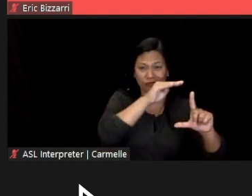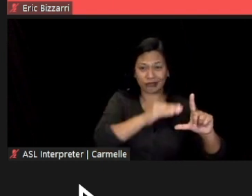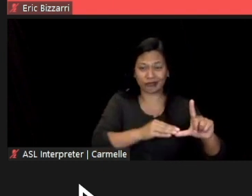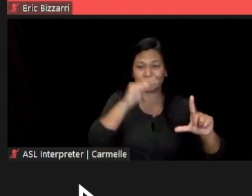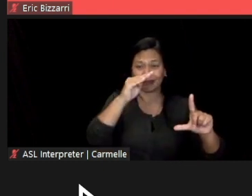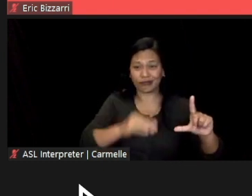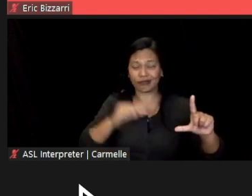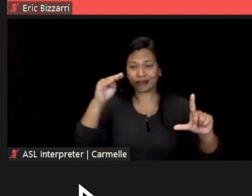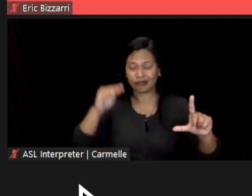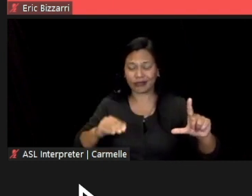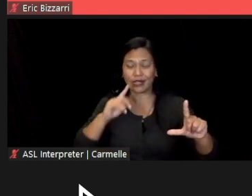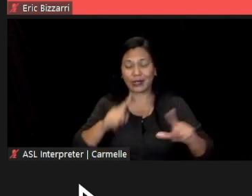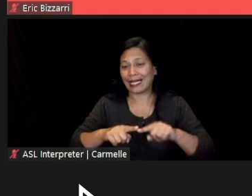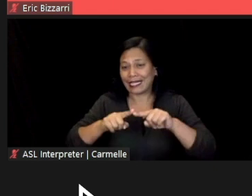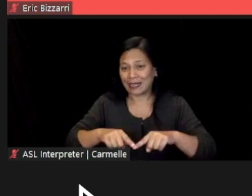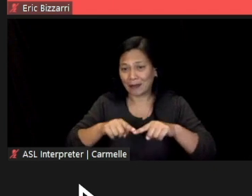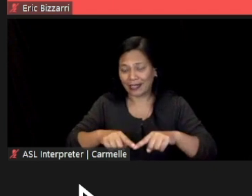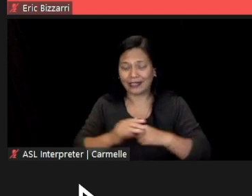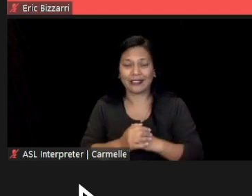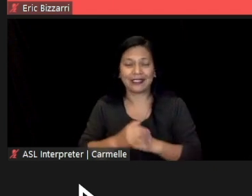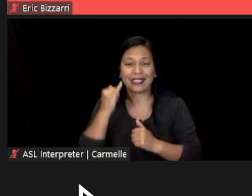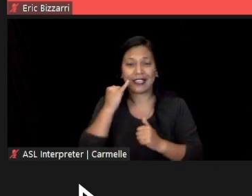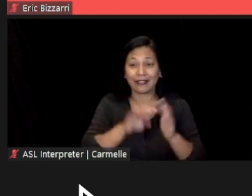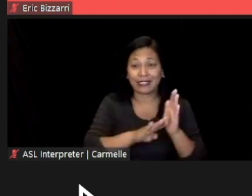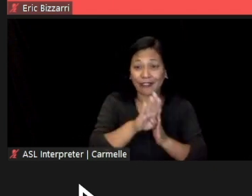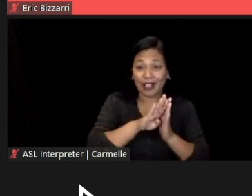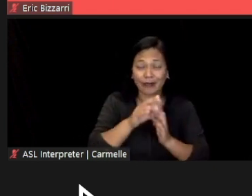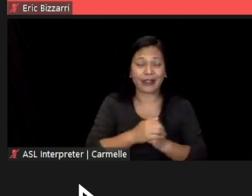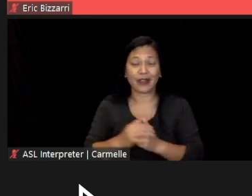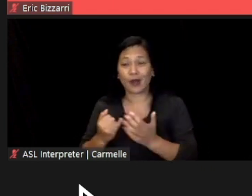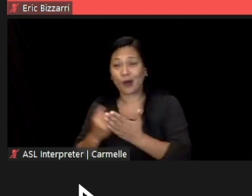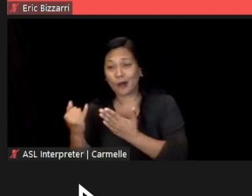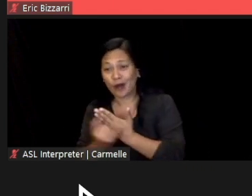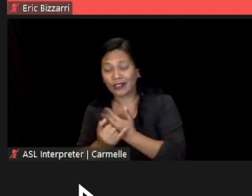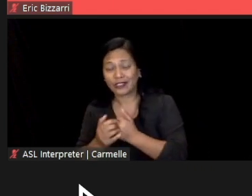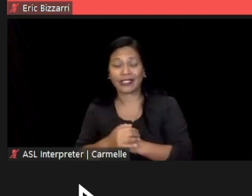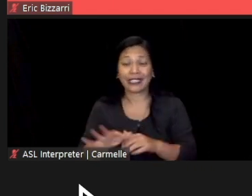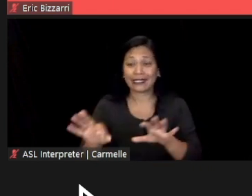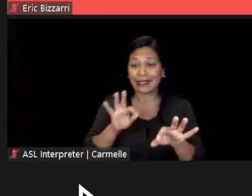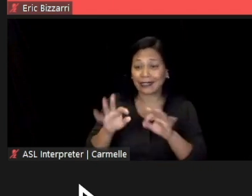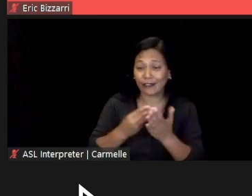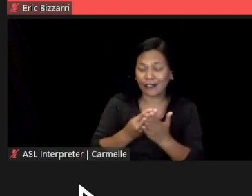if it's development, if it's production, if it's a certain type of production, if it's a selective fund, if it's a first come first serve.